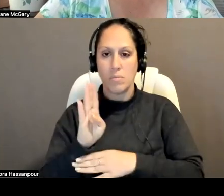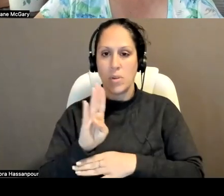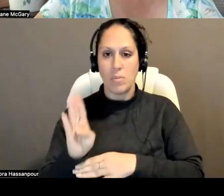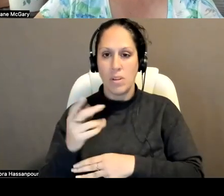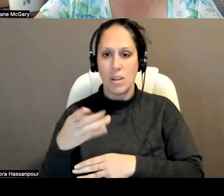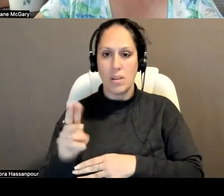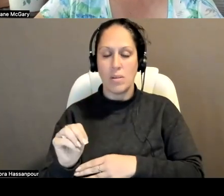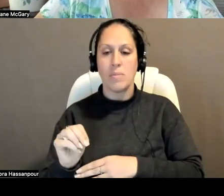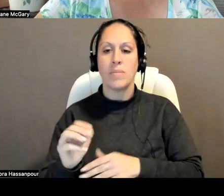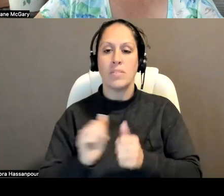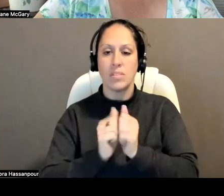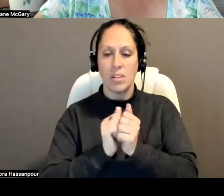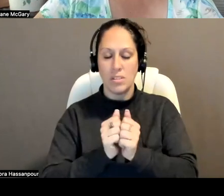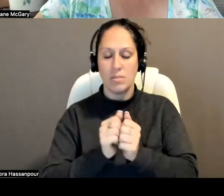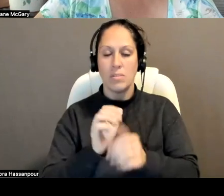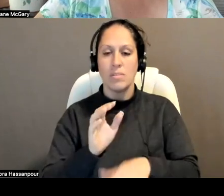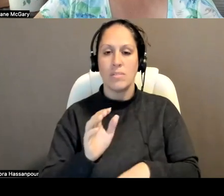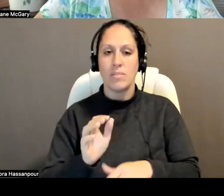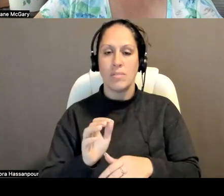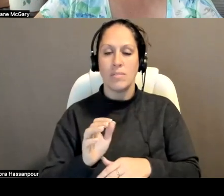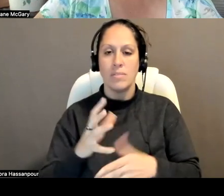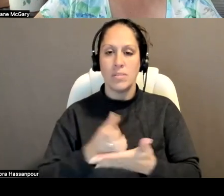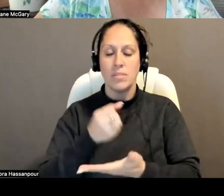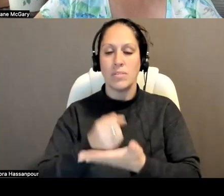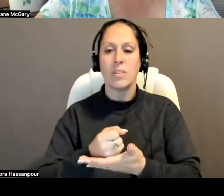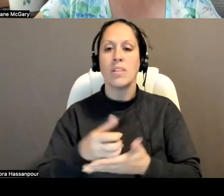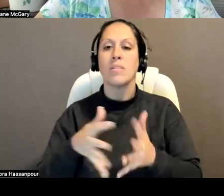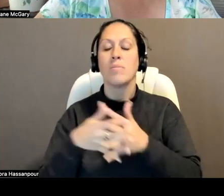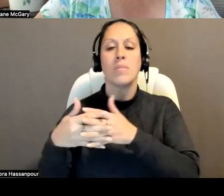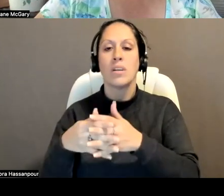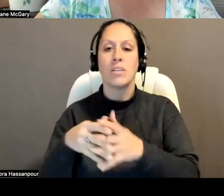Scholarship Competition, and the American String Teachers Association Music Competition,